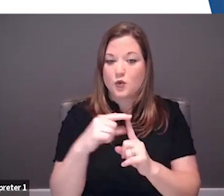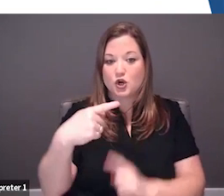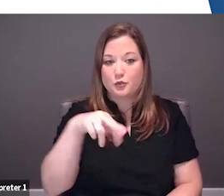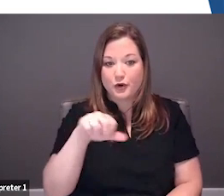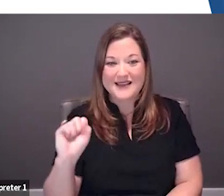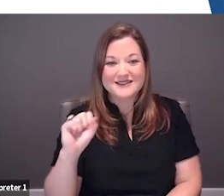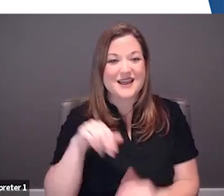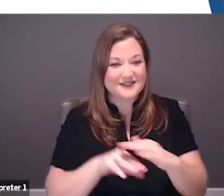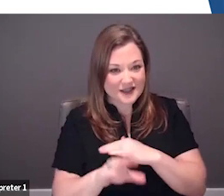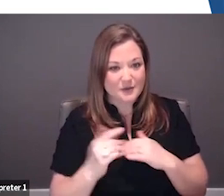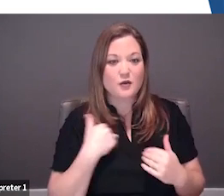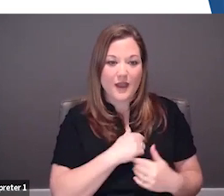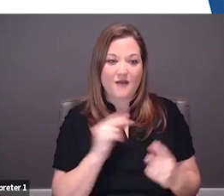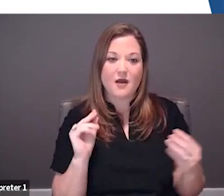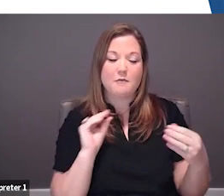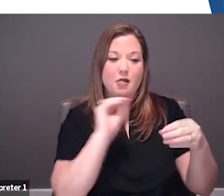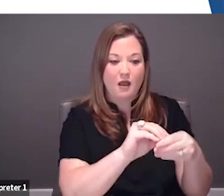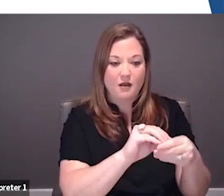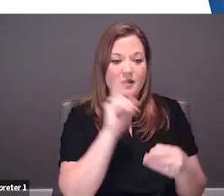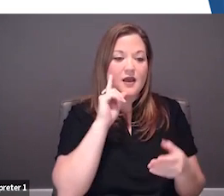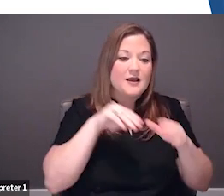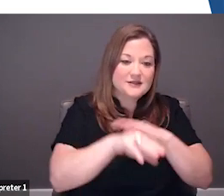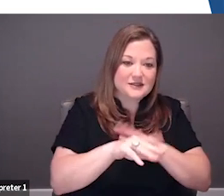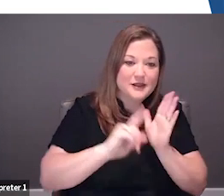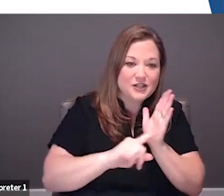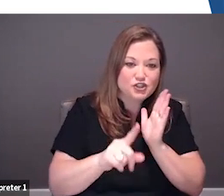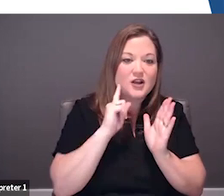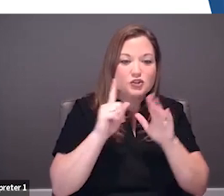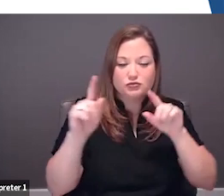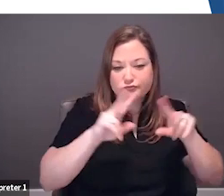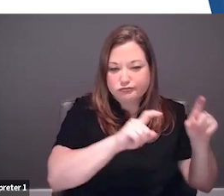a WordPress plugin accessibility checker that scans for accessibility problems